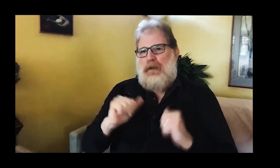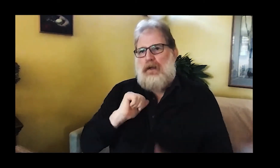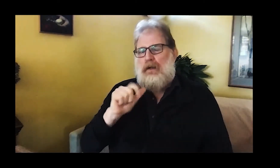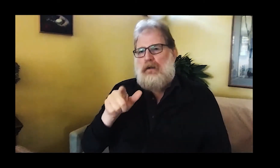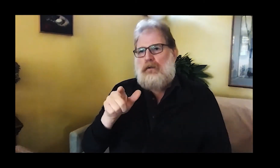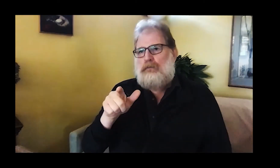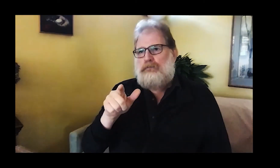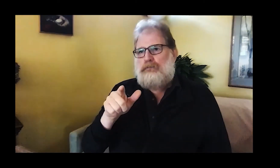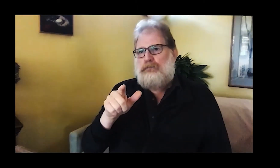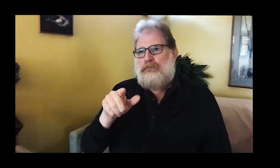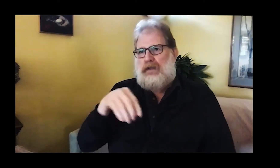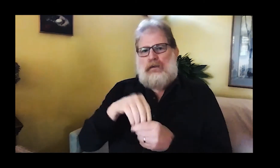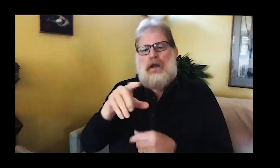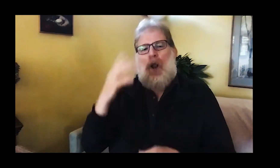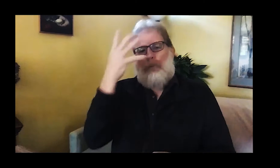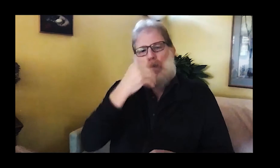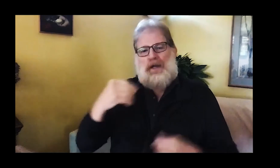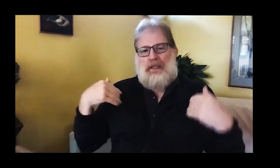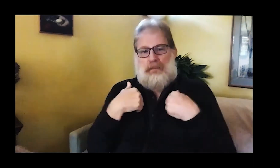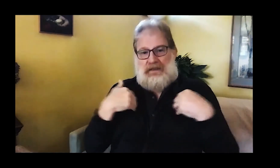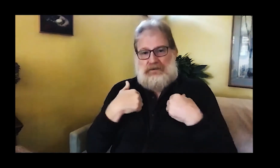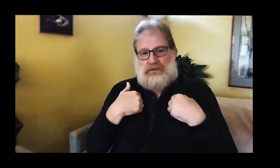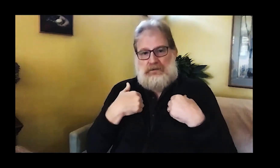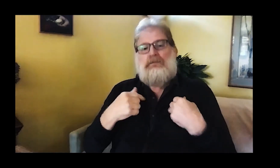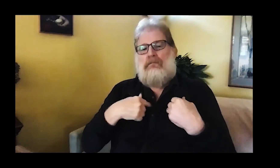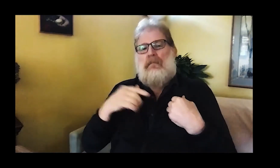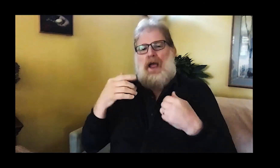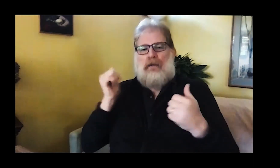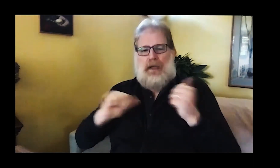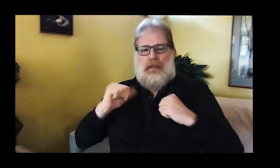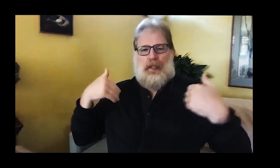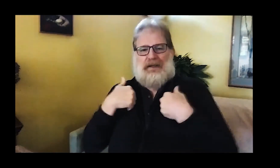What did I play? Oh I- we did ‘Beauty and the Beast’, and I played the Beast.